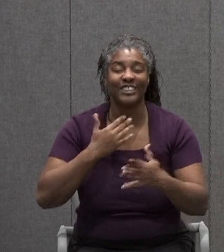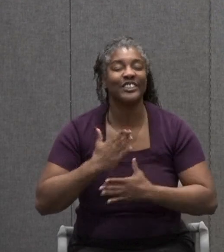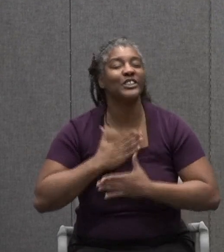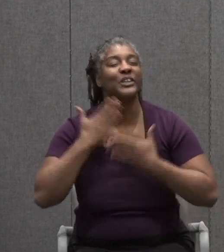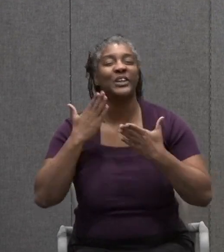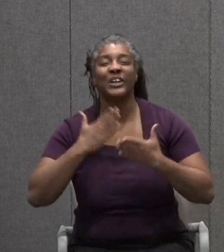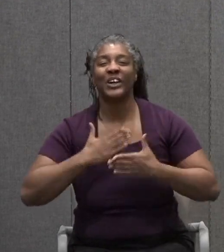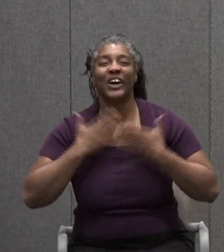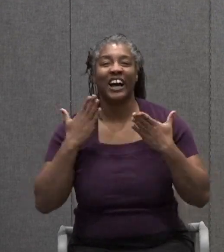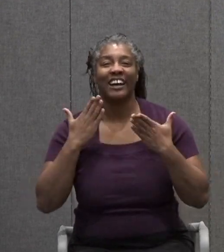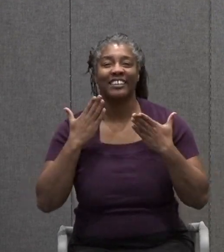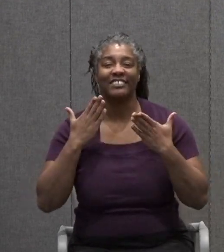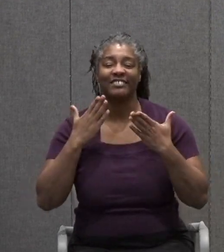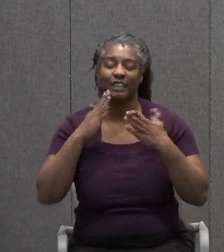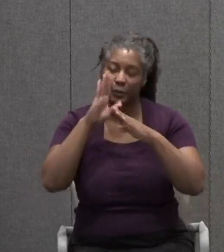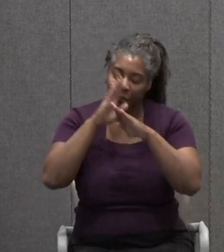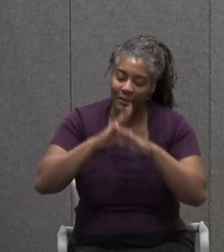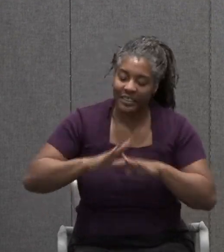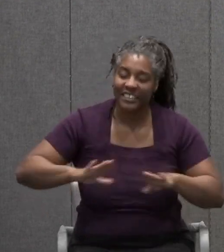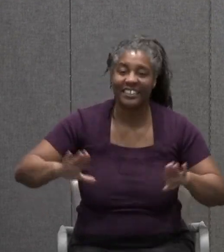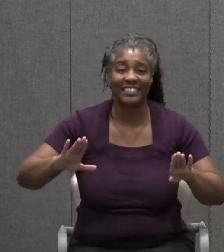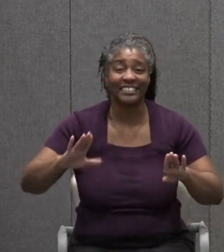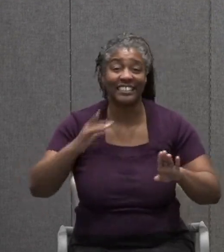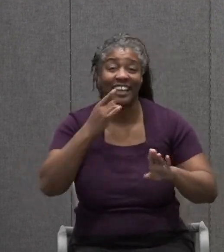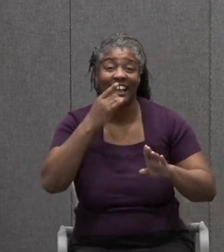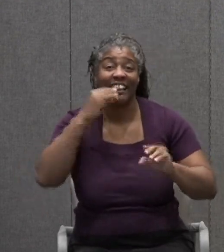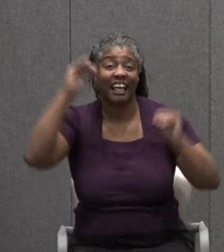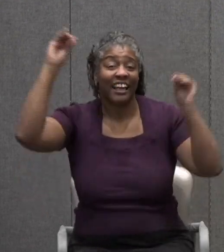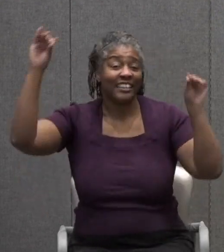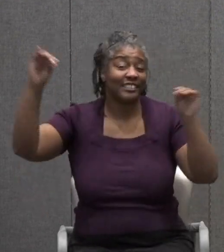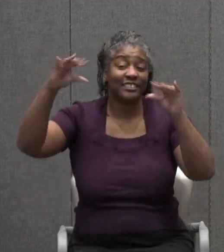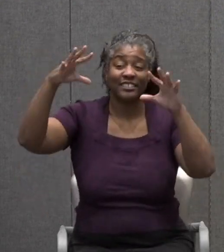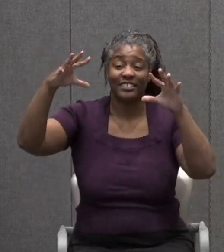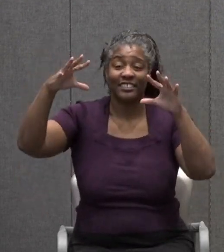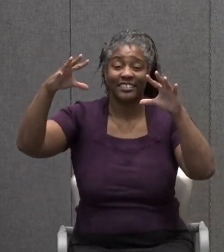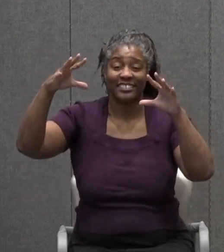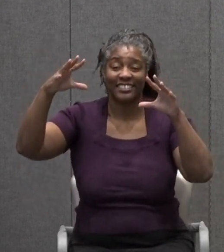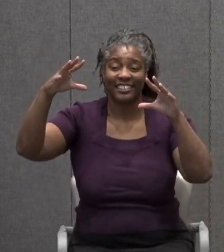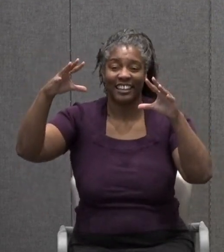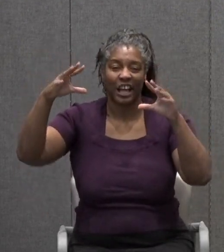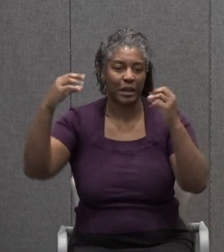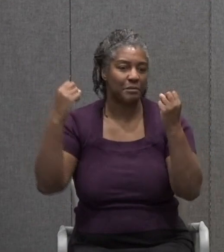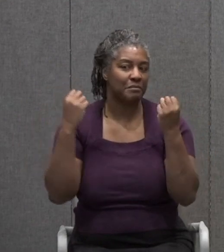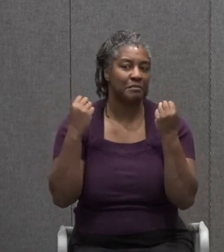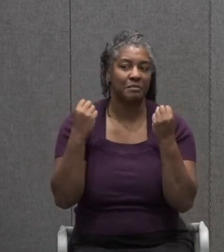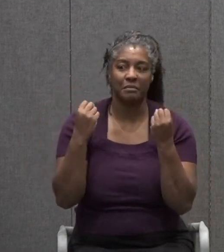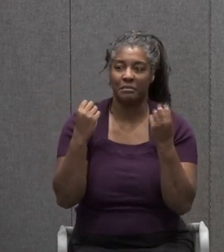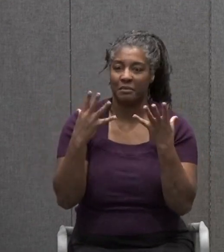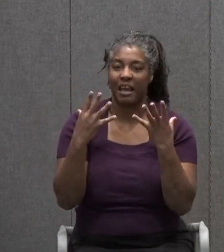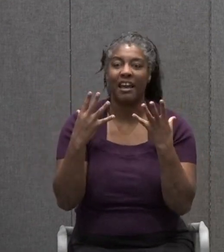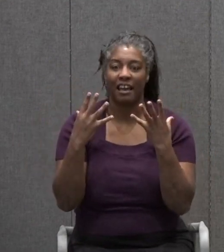love, light, and tons, lots of little peaceful Yogi children.